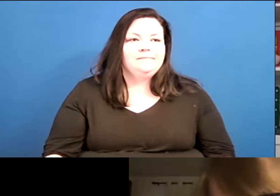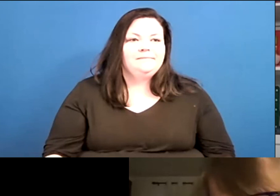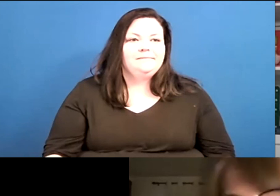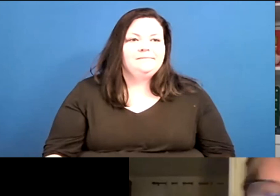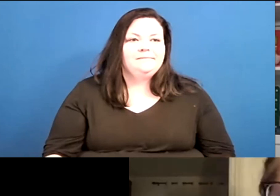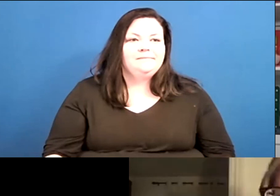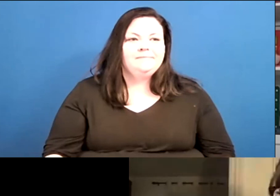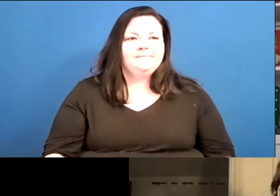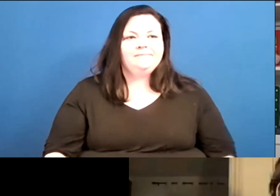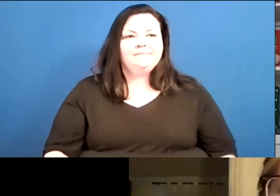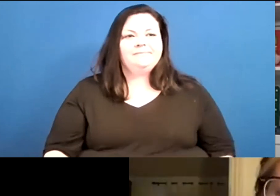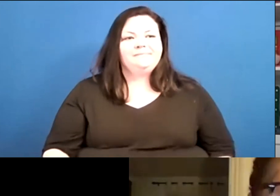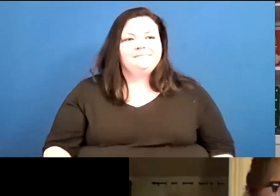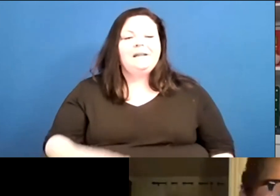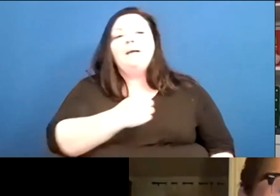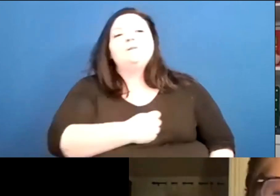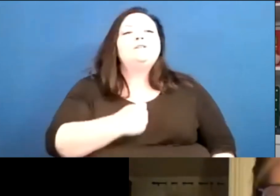okay, sorry, I'm getting, I'm getting punchy, um